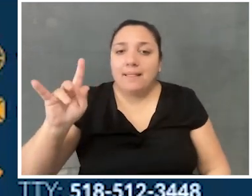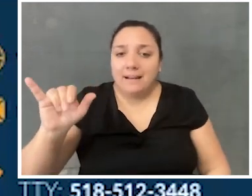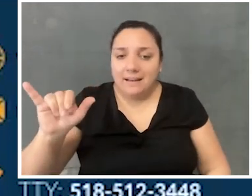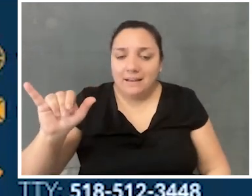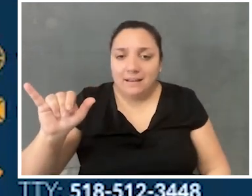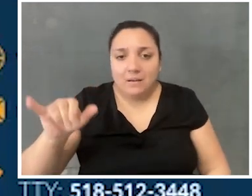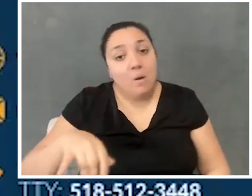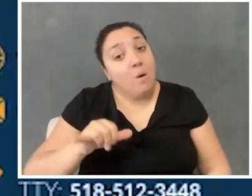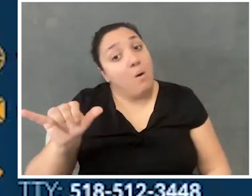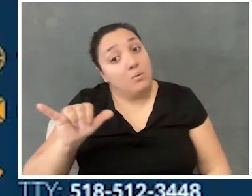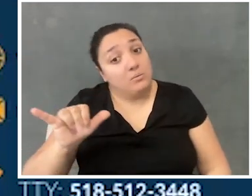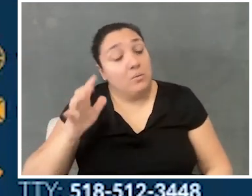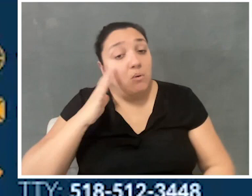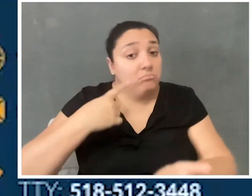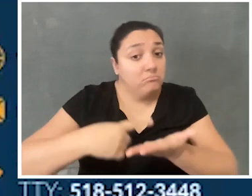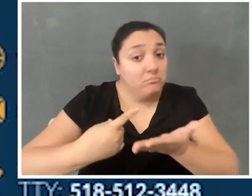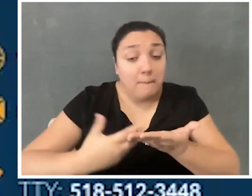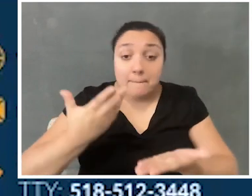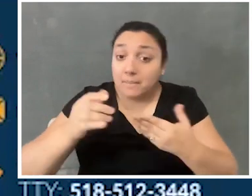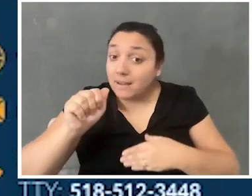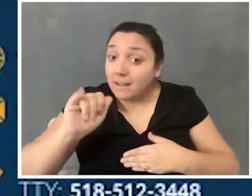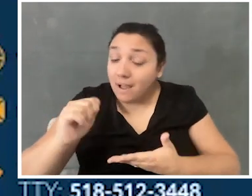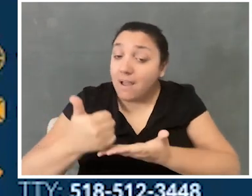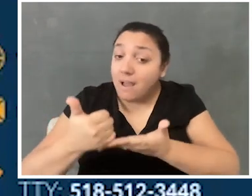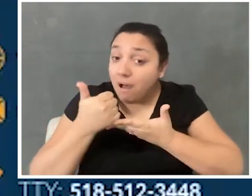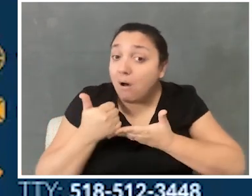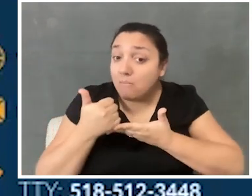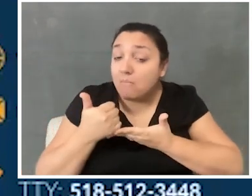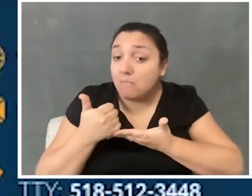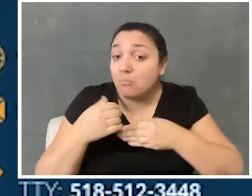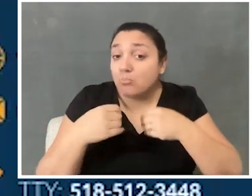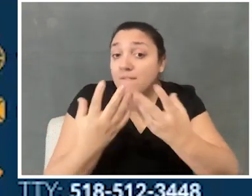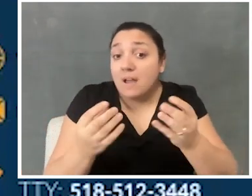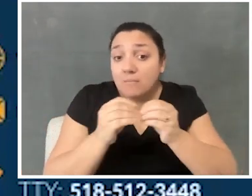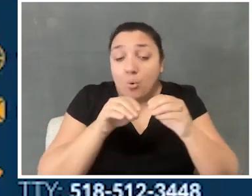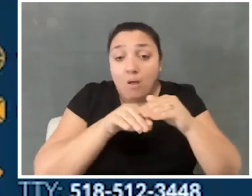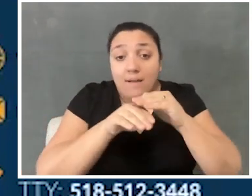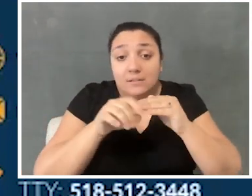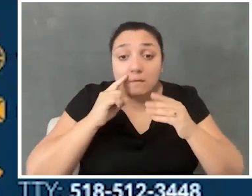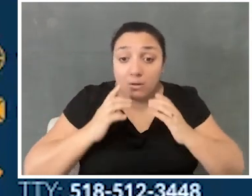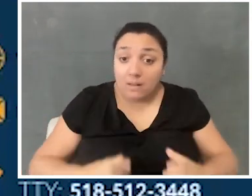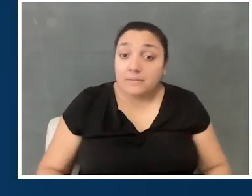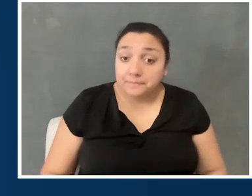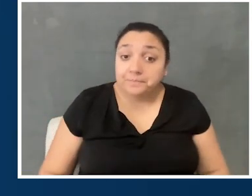and how AI can actually be used to provide more access to our clients.